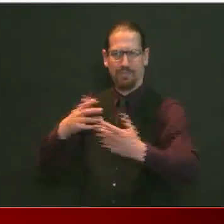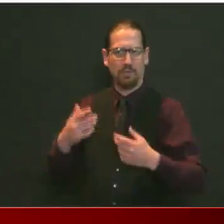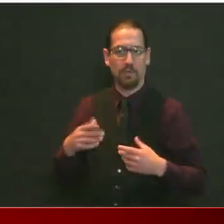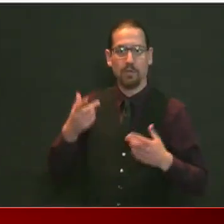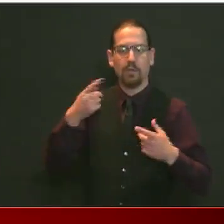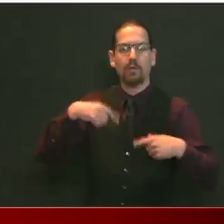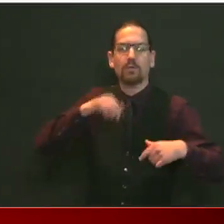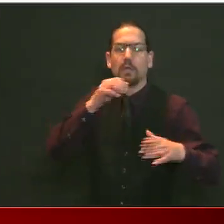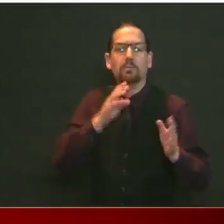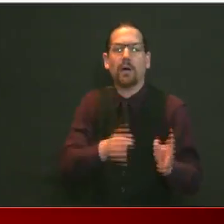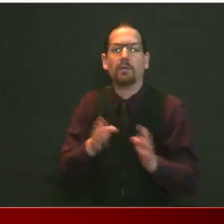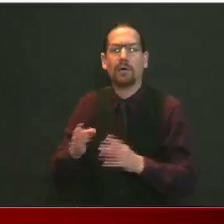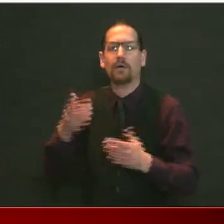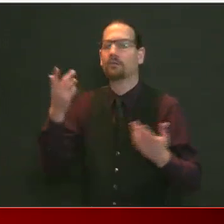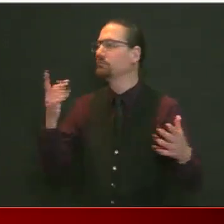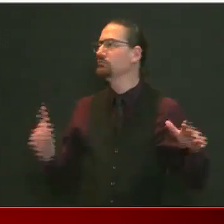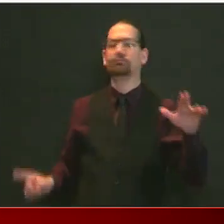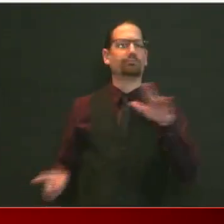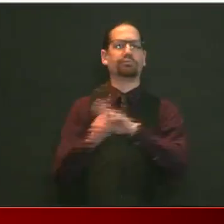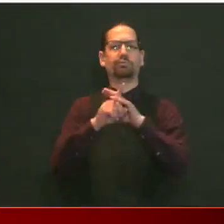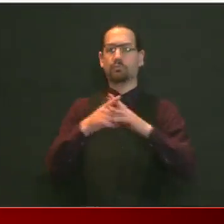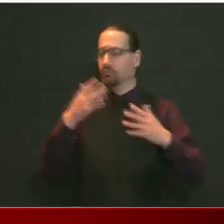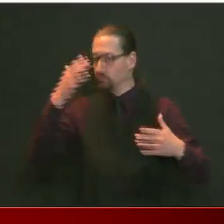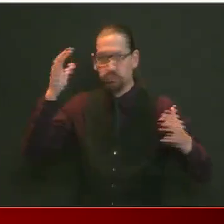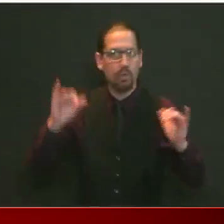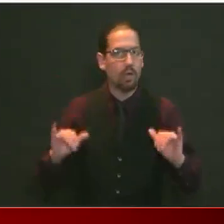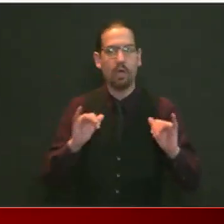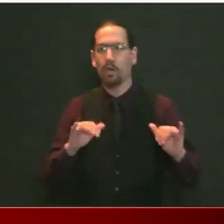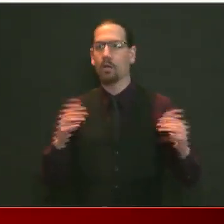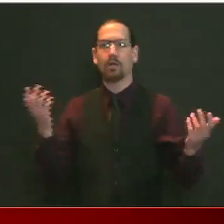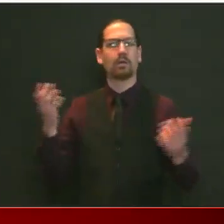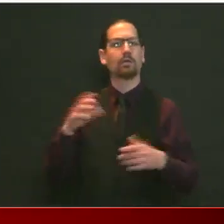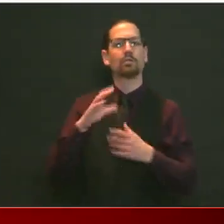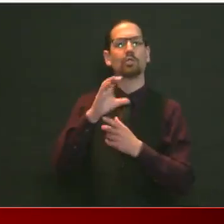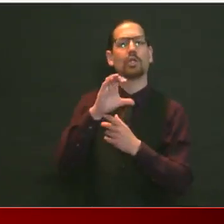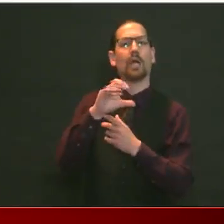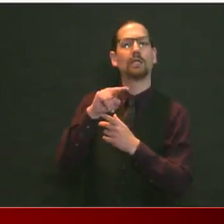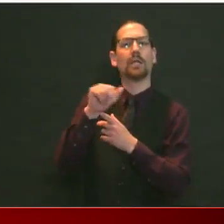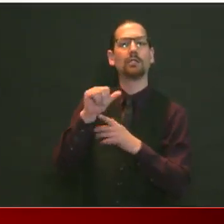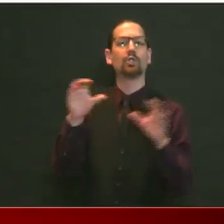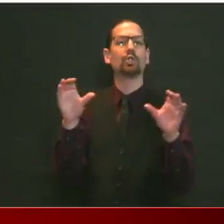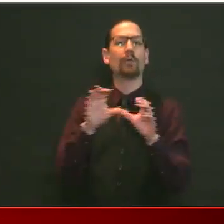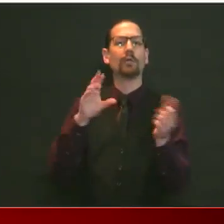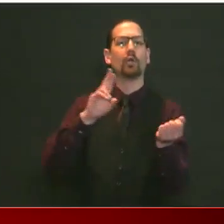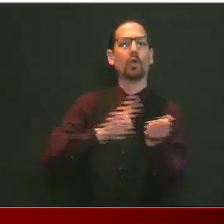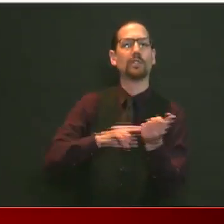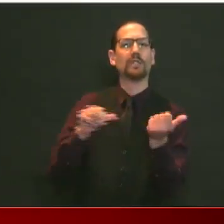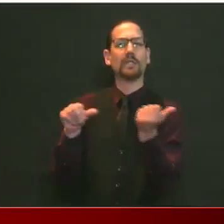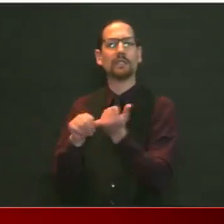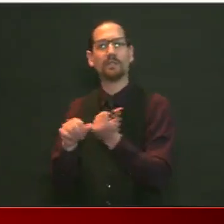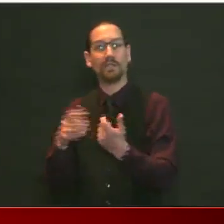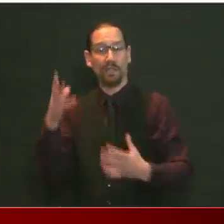THE INFECTION IS HARD, FIRST OF ALL, AND SECOND OF ALL, THEY WEREN'T SET UP FOR THIS, FRANKLY.